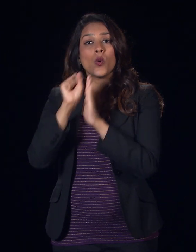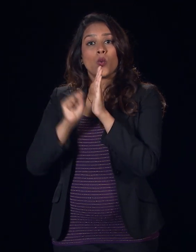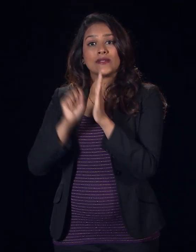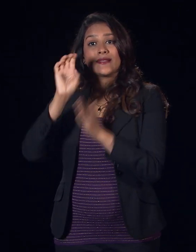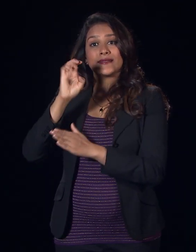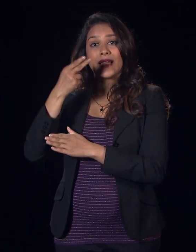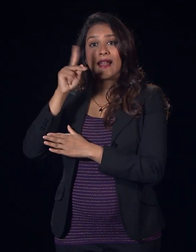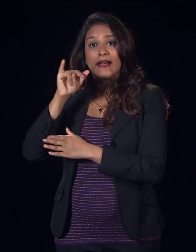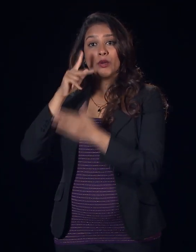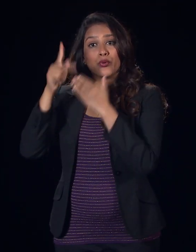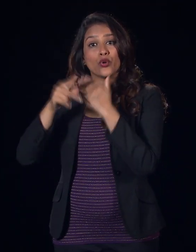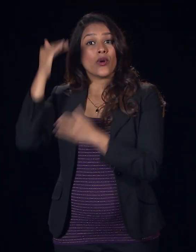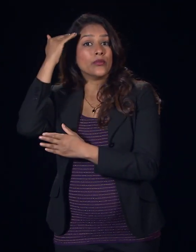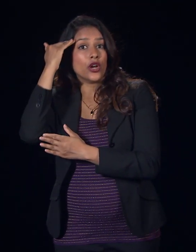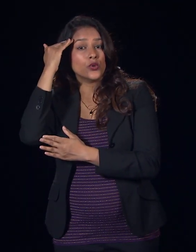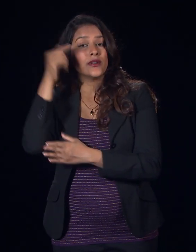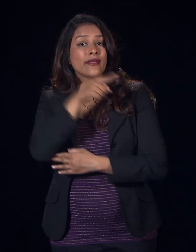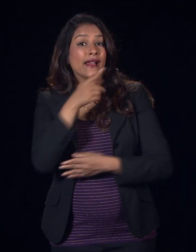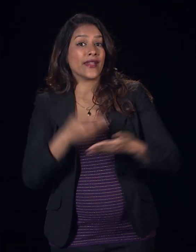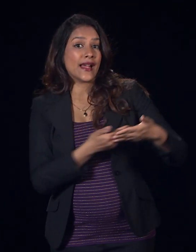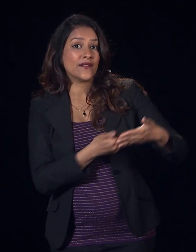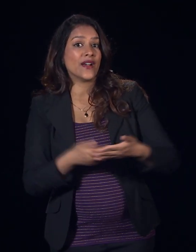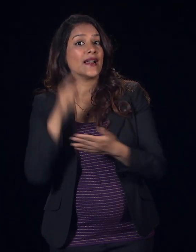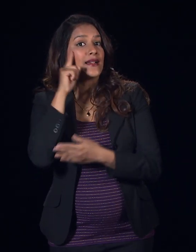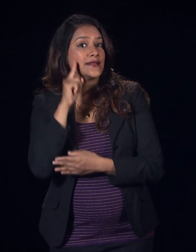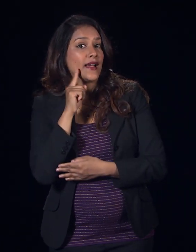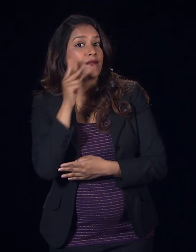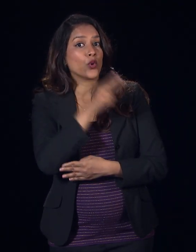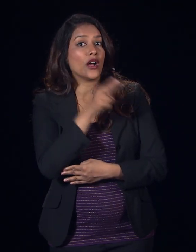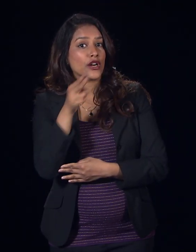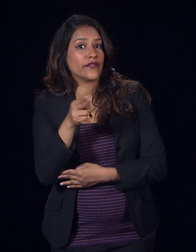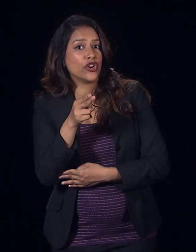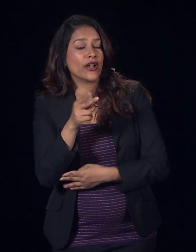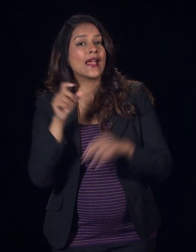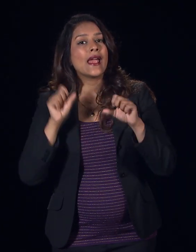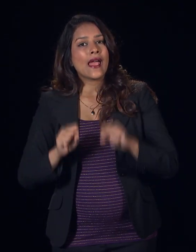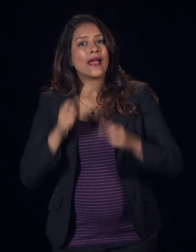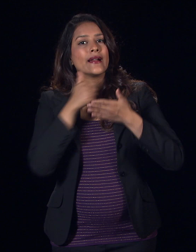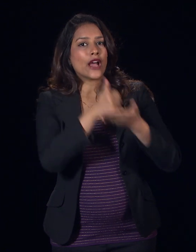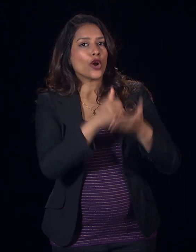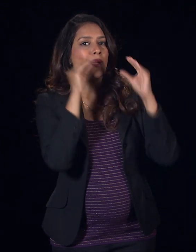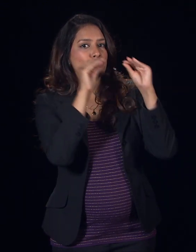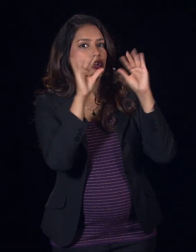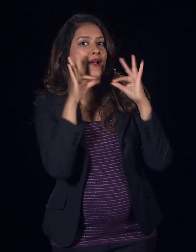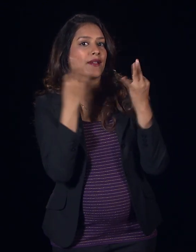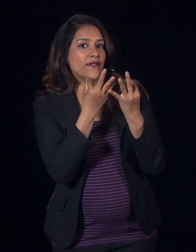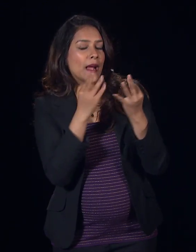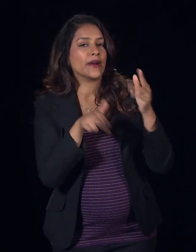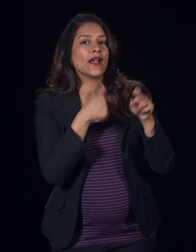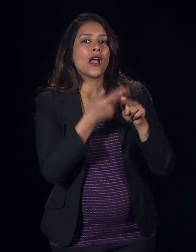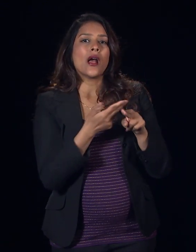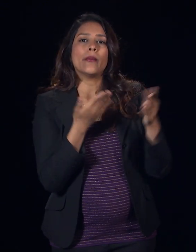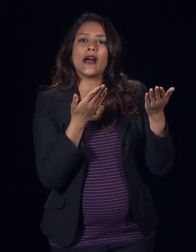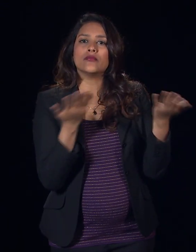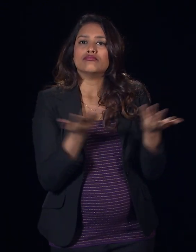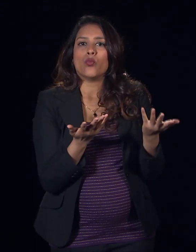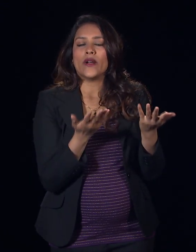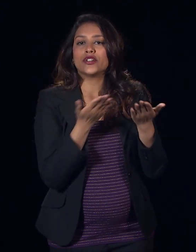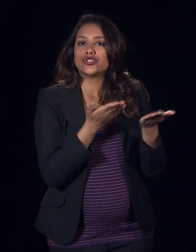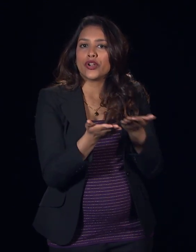Once a state EHDI program knows that an infant is deaf or hard of hearing, it can help educate the family about what services